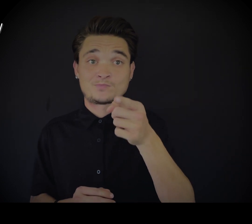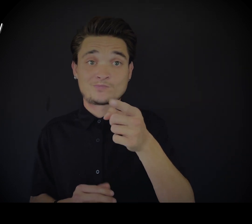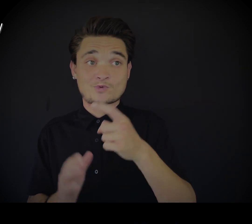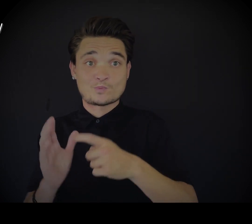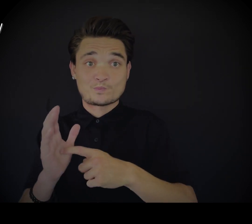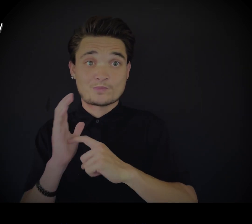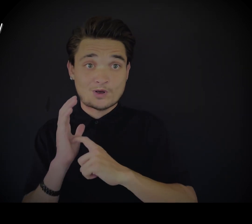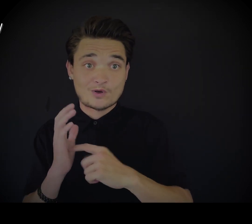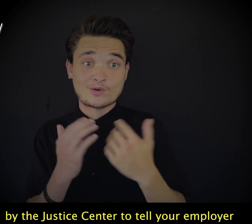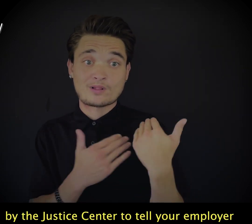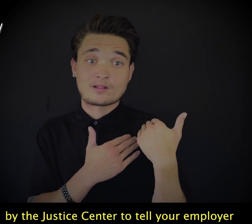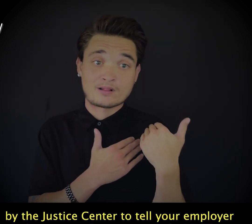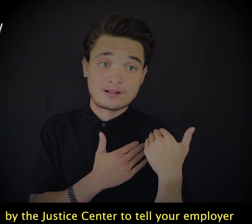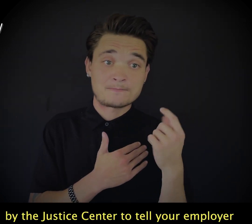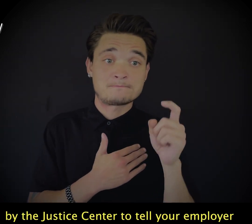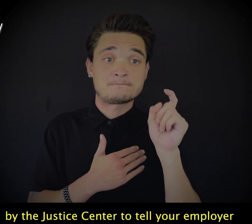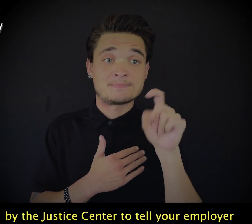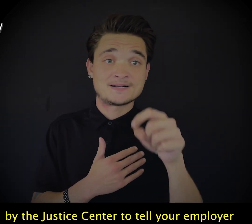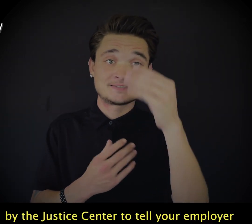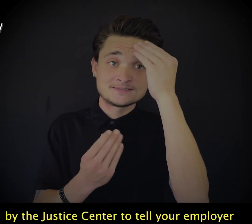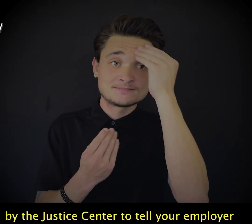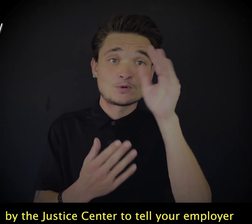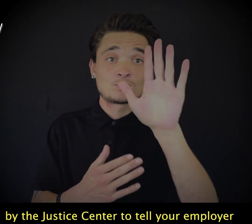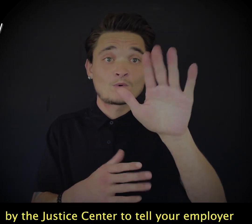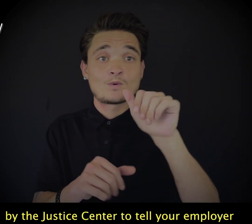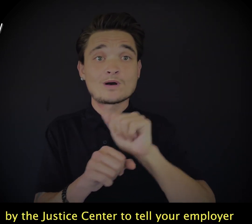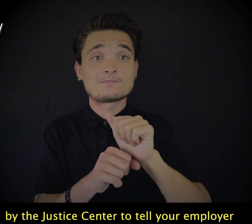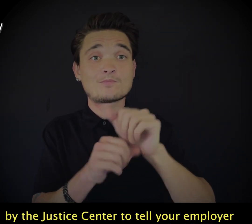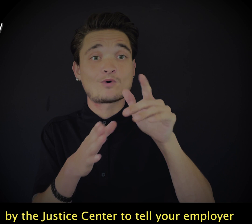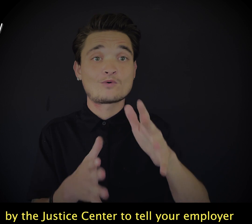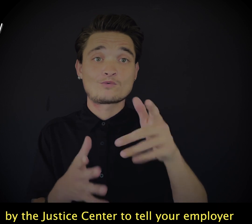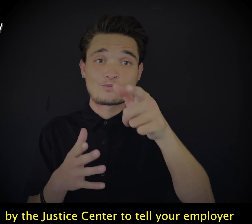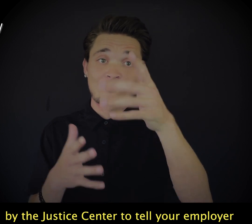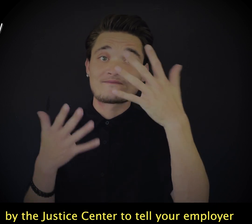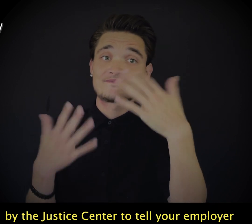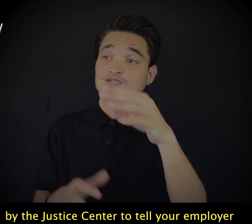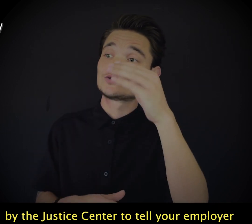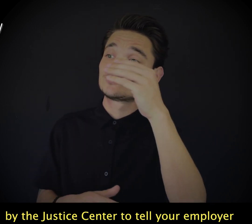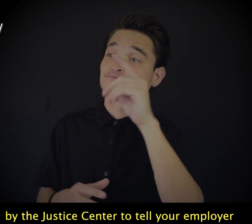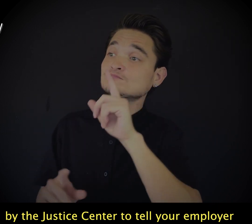You are not obligated by the Justice Center to tell your employer that you made a report to the VPCR.